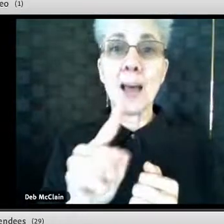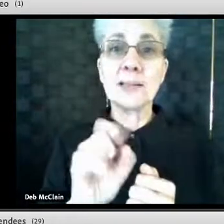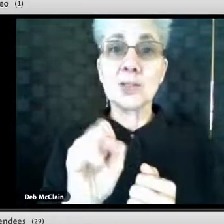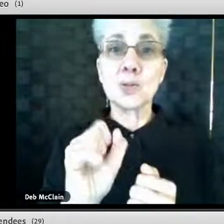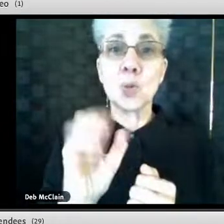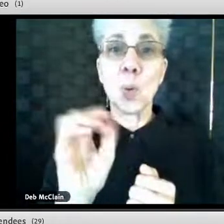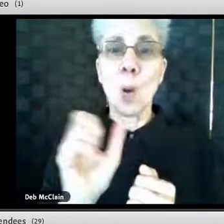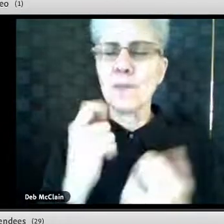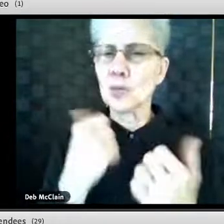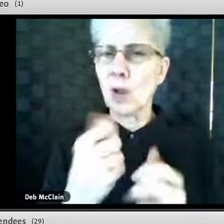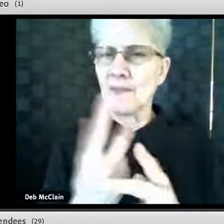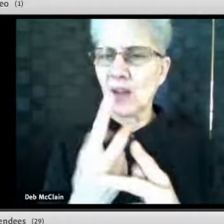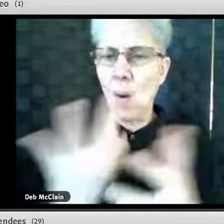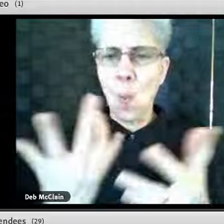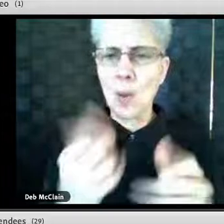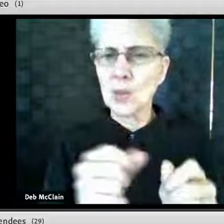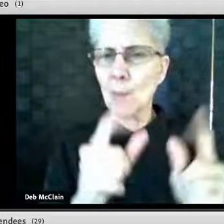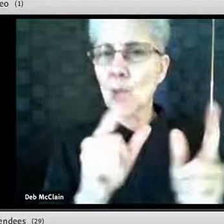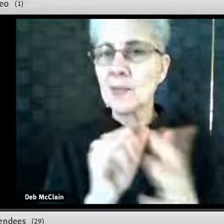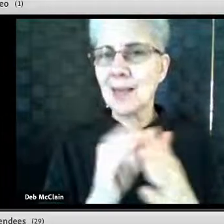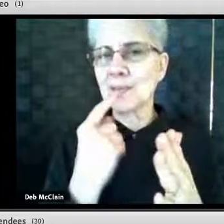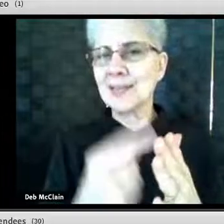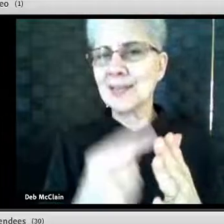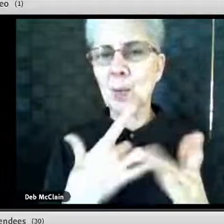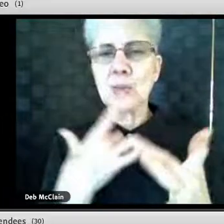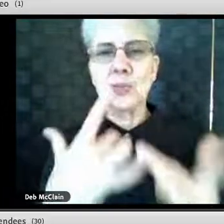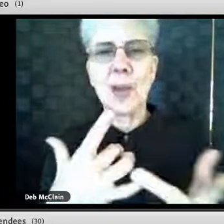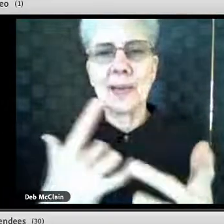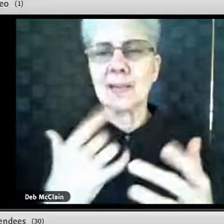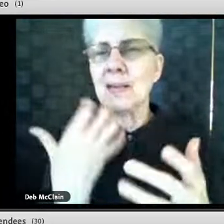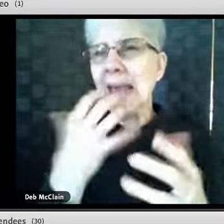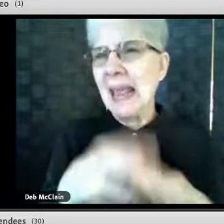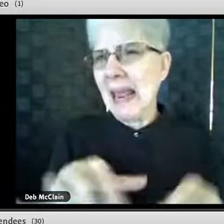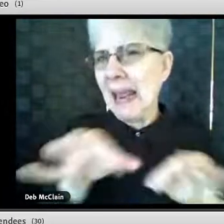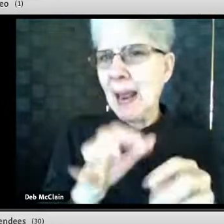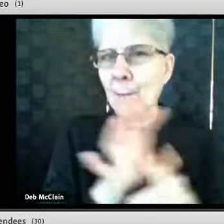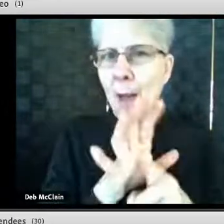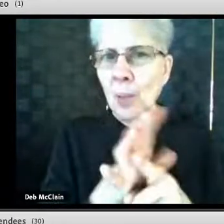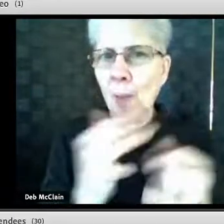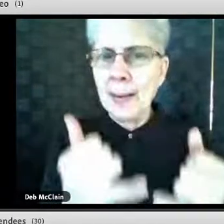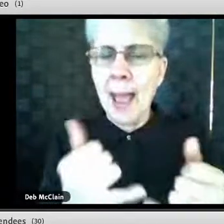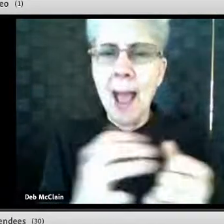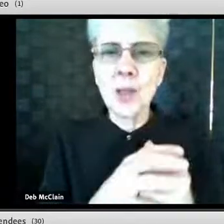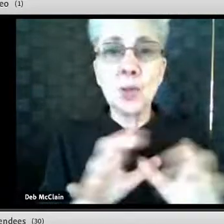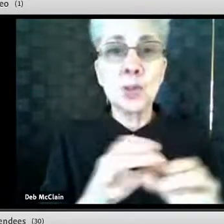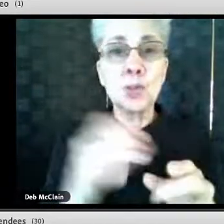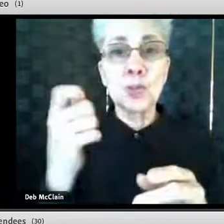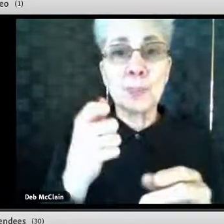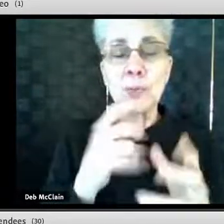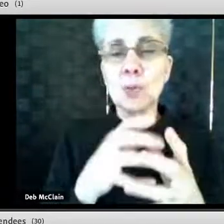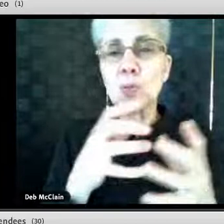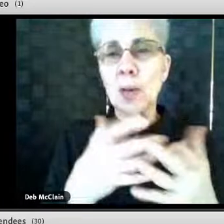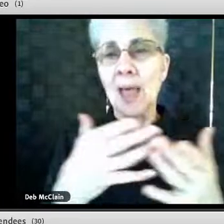BuzzSumo, if you are just trying to figure out what to post, that will tell you what's trending, what's hot. You can do some subscriptions.